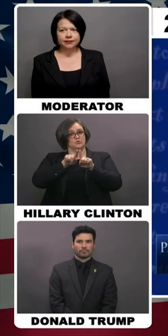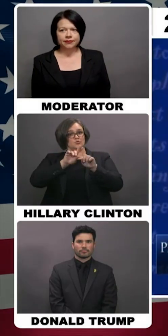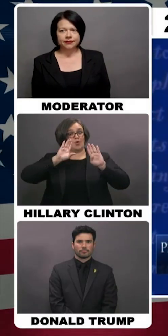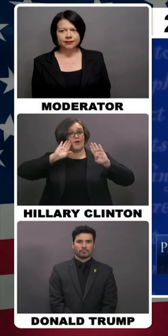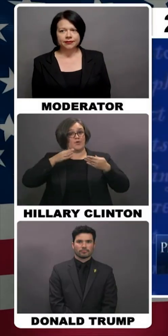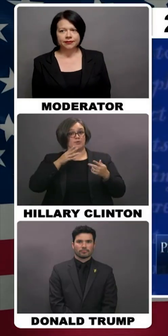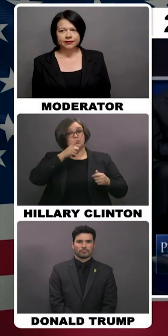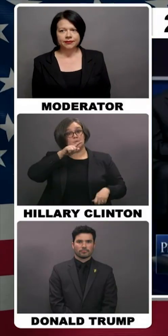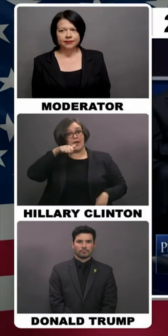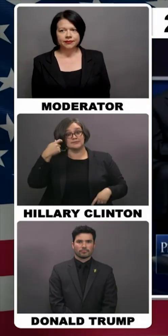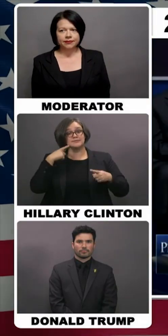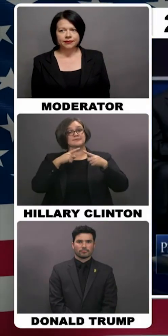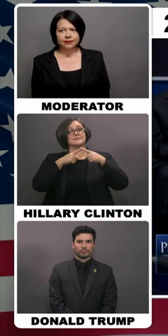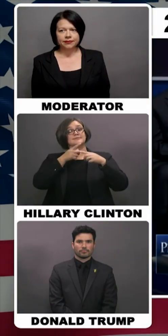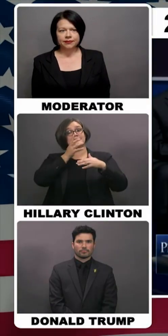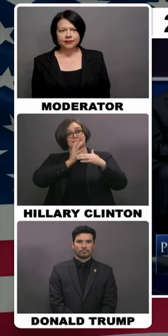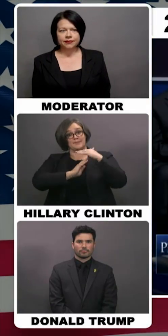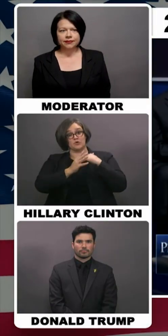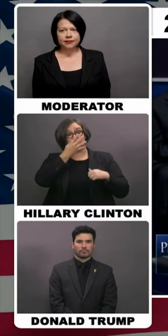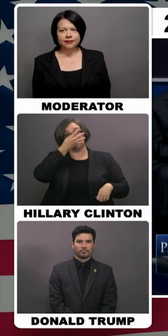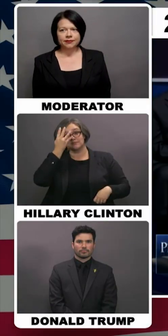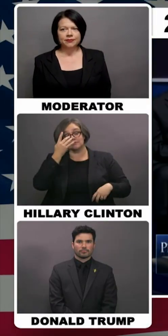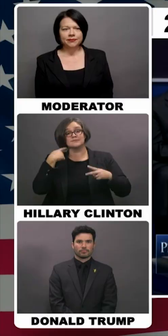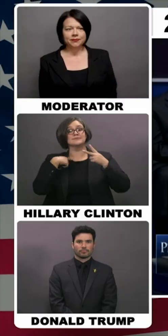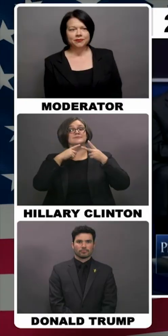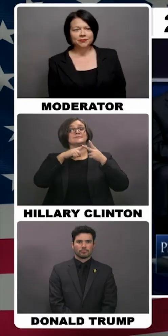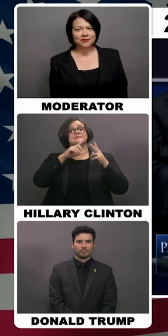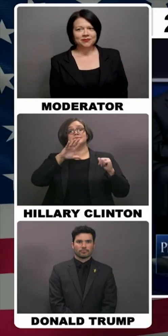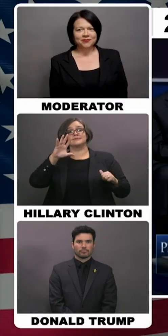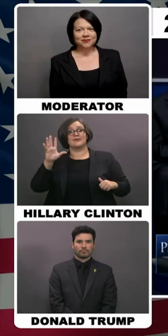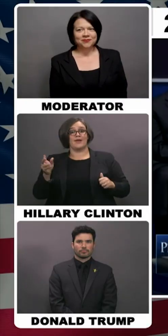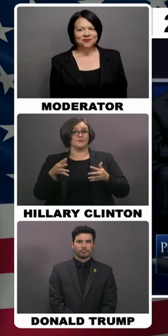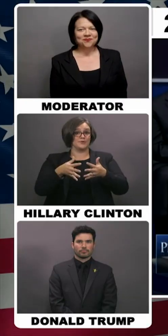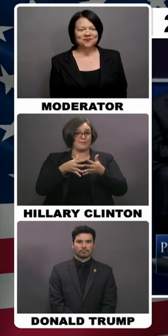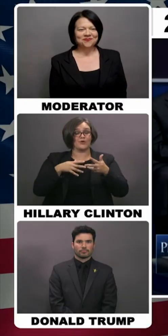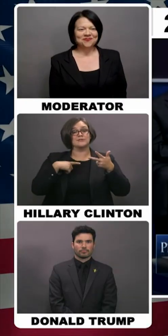African Americans, Latinos, people with disabilities,